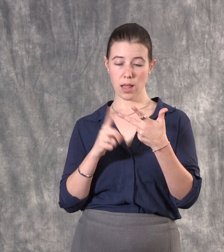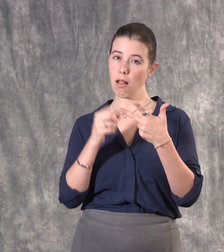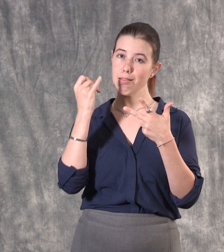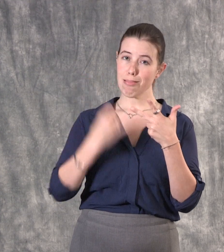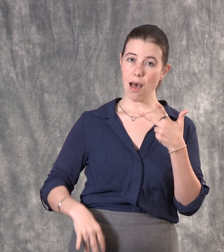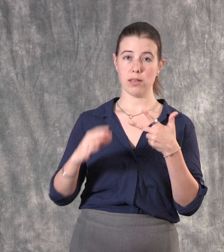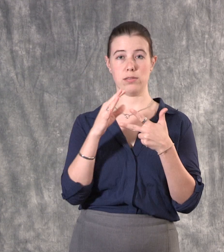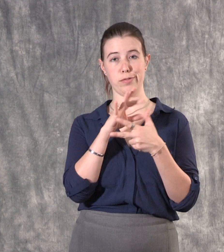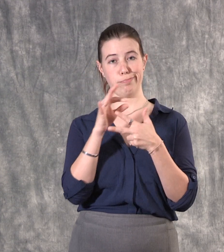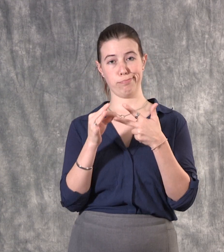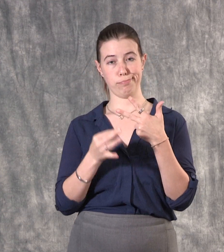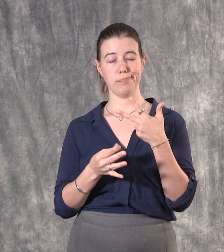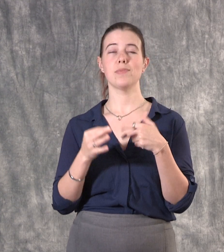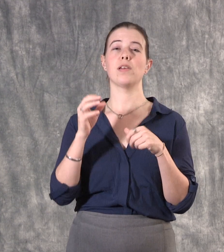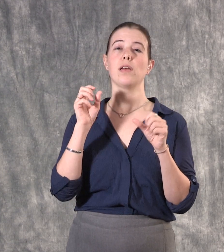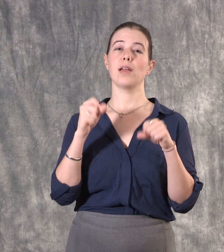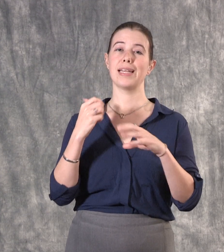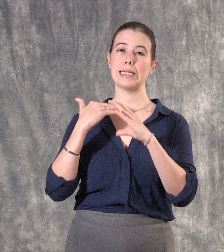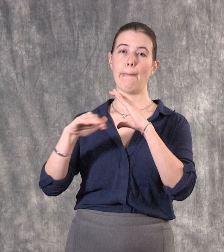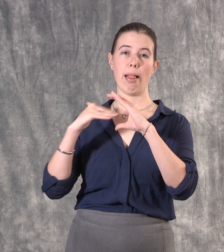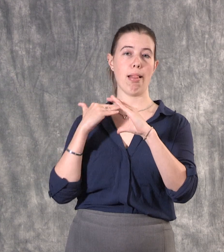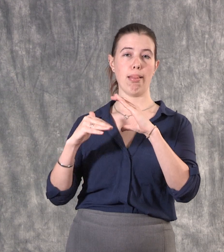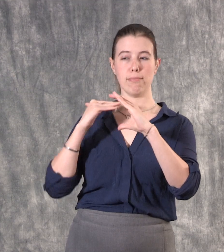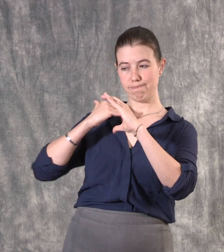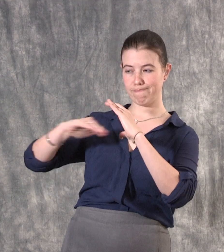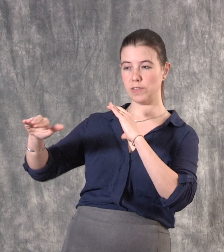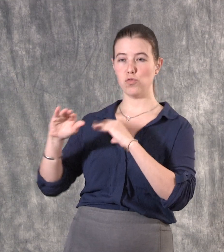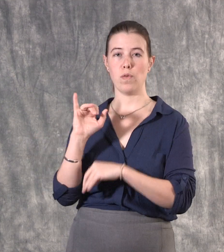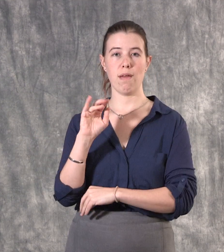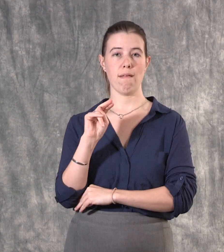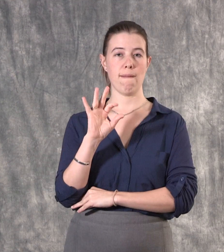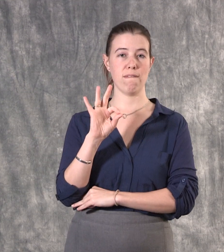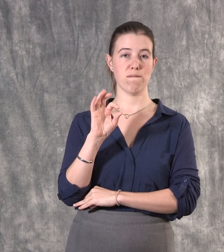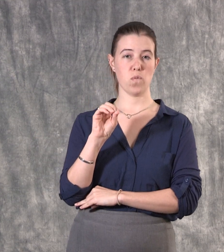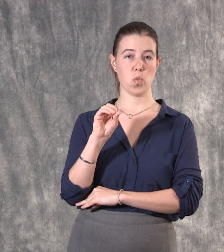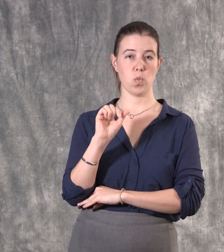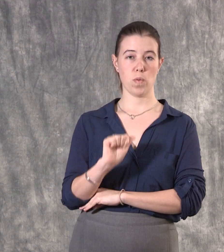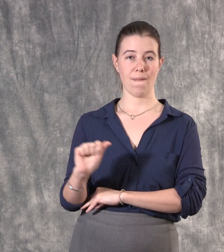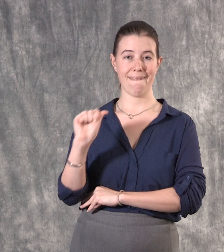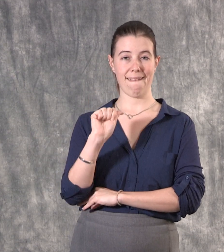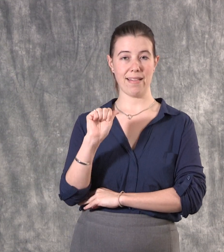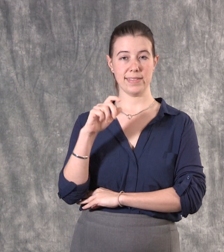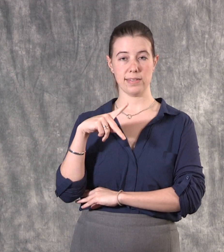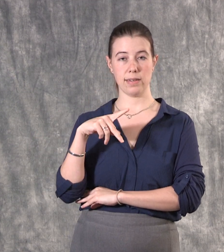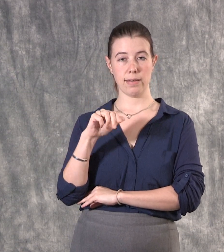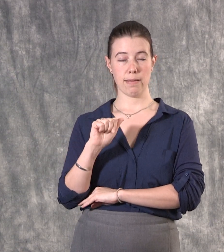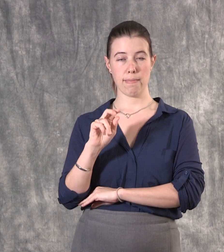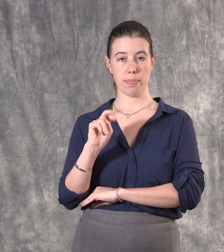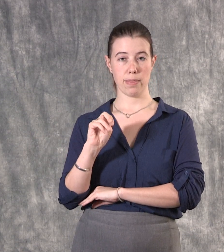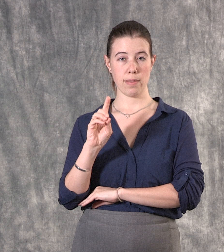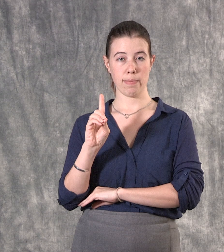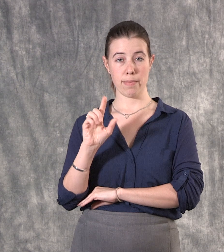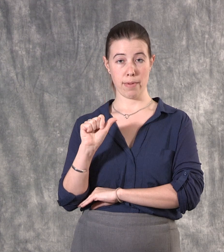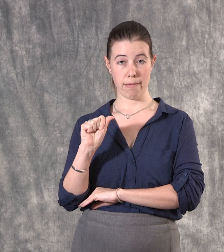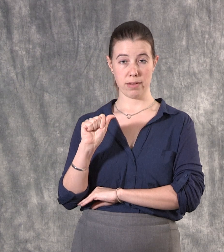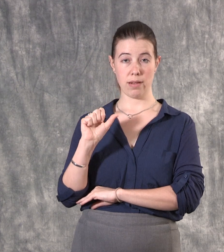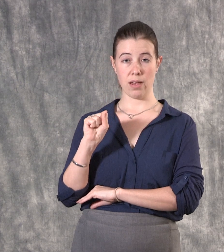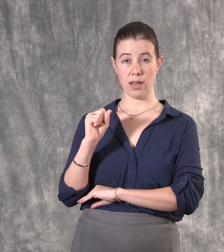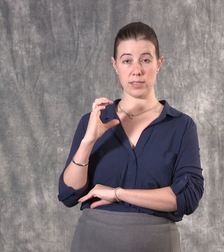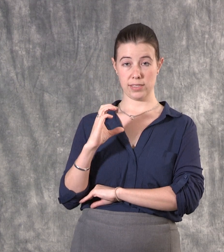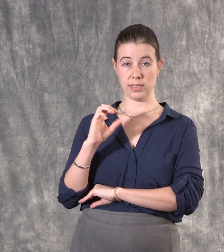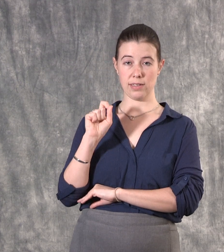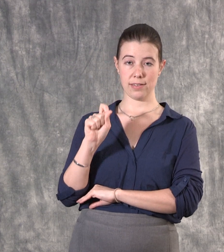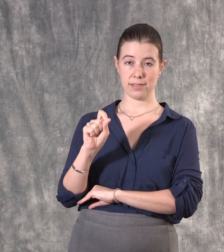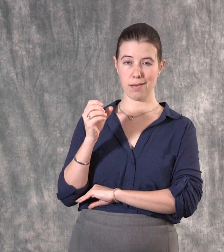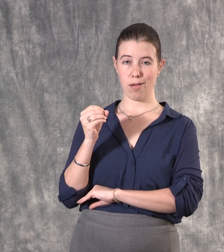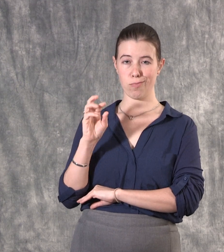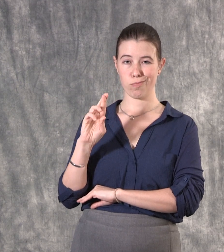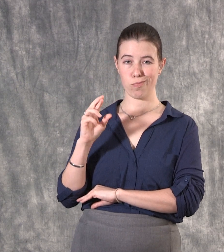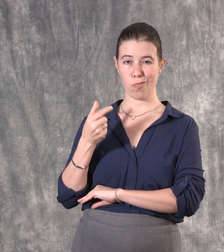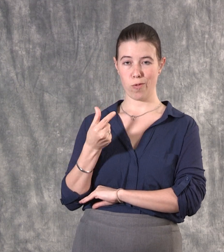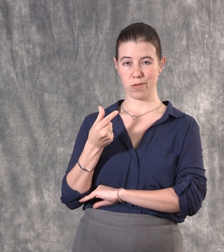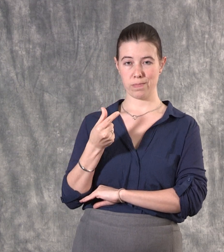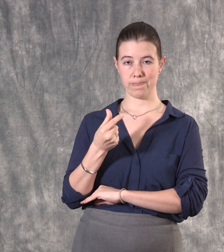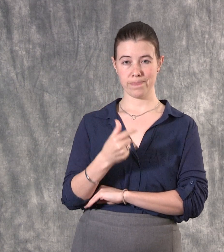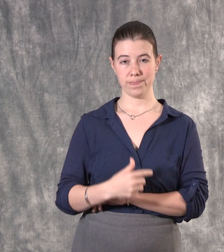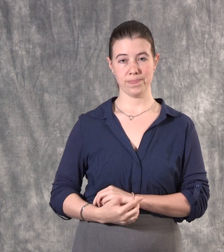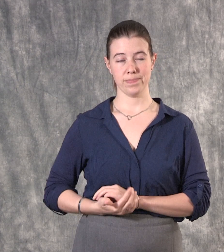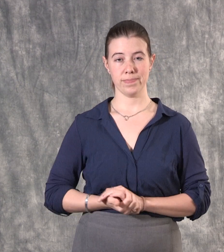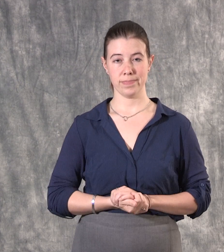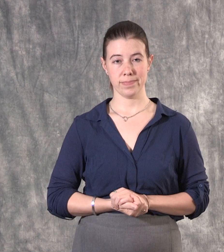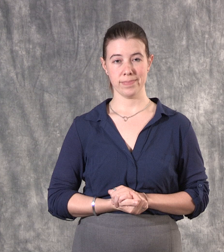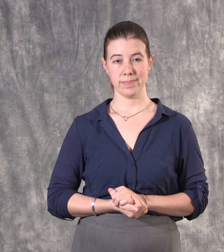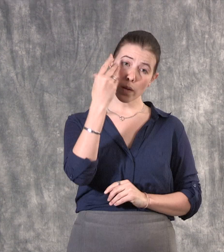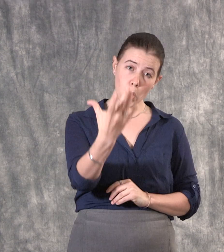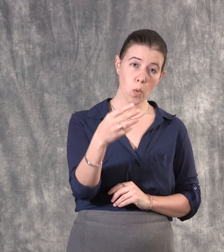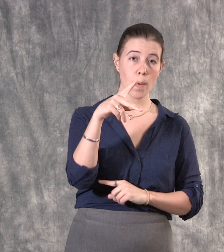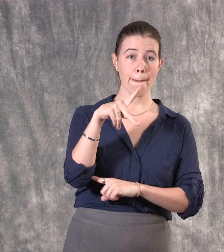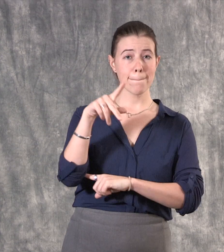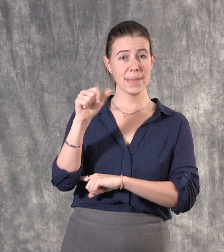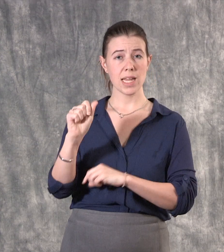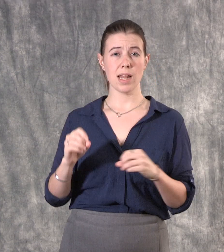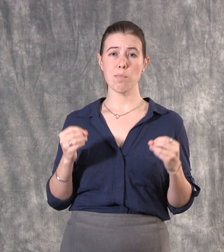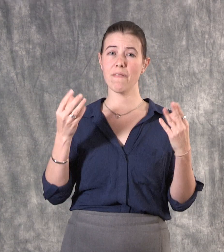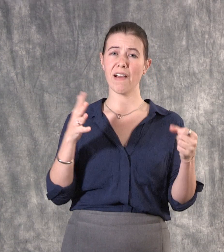The last option you can use email. Email info@pandasc.org. P&A provides full